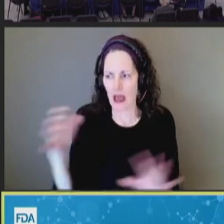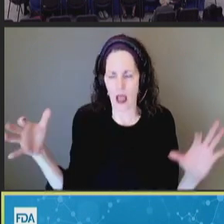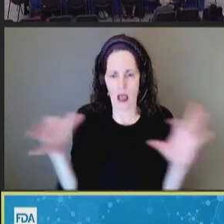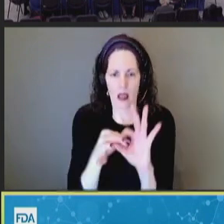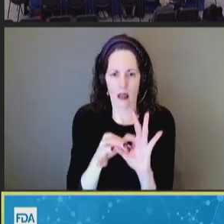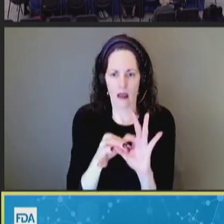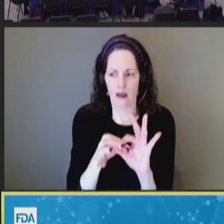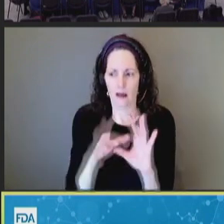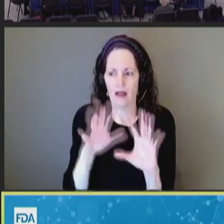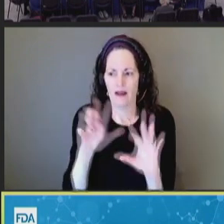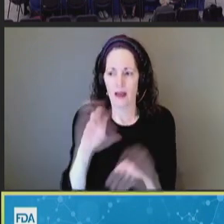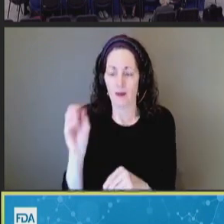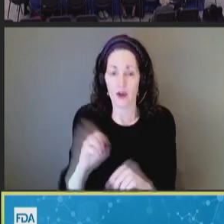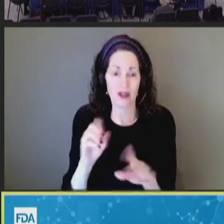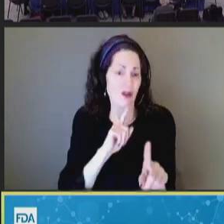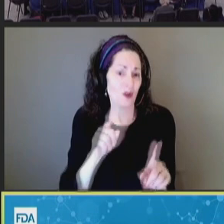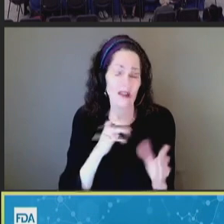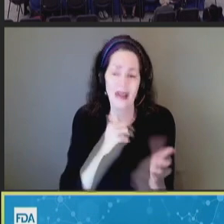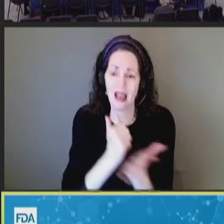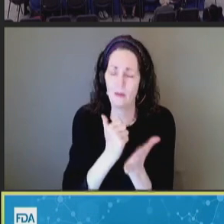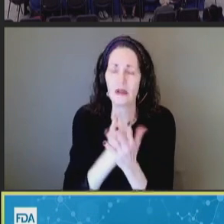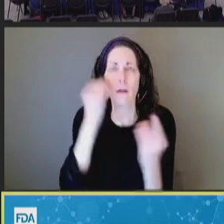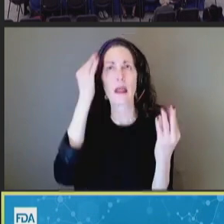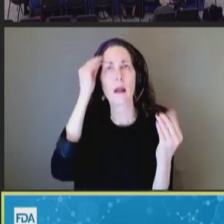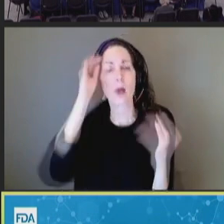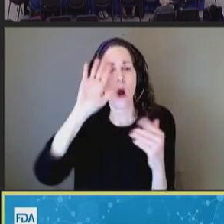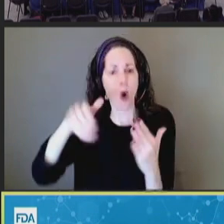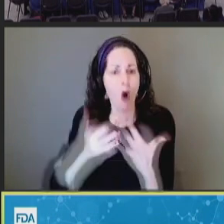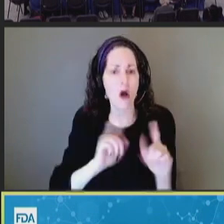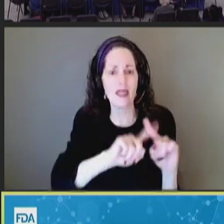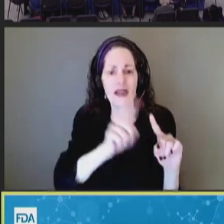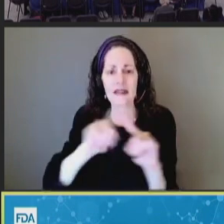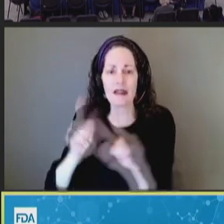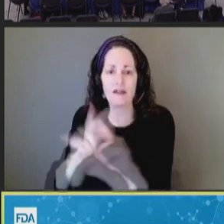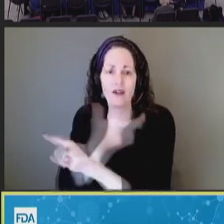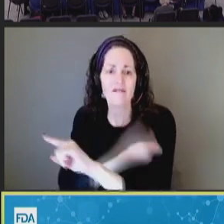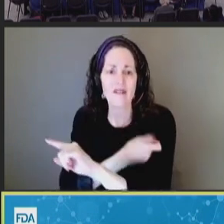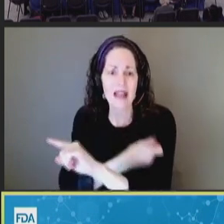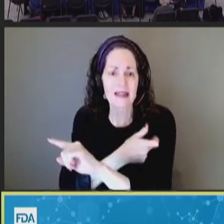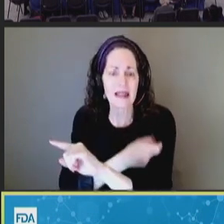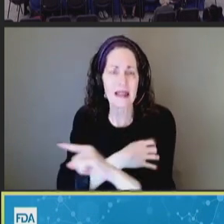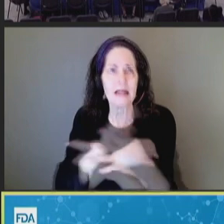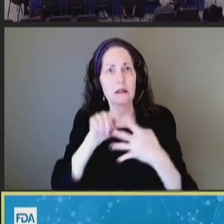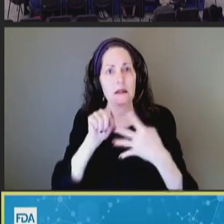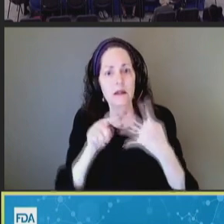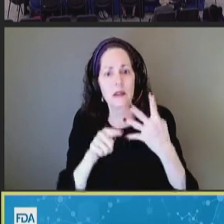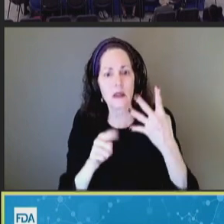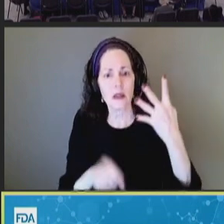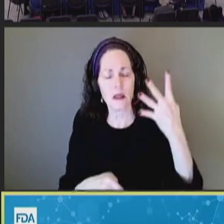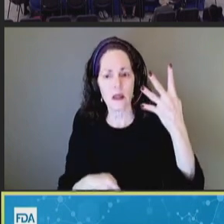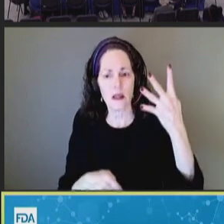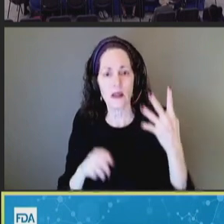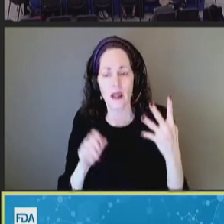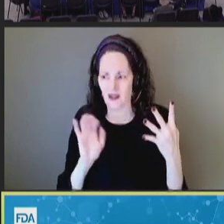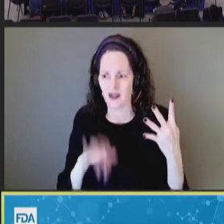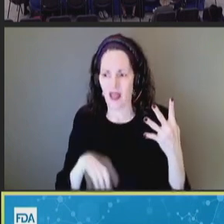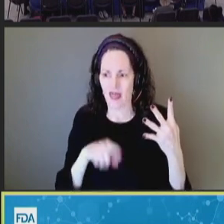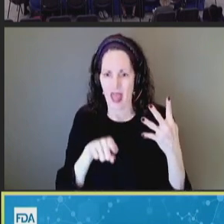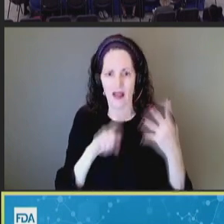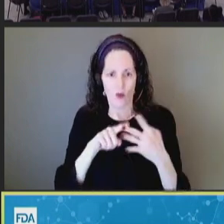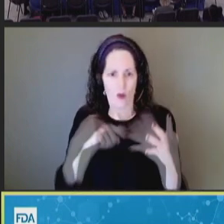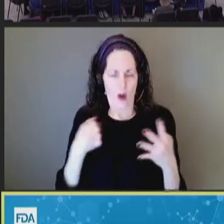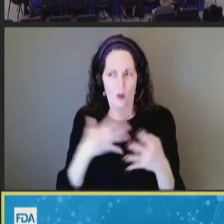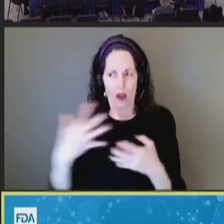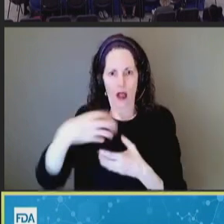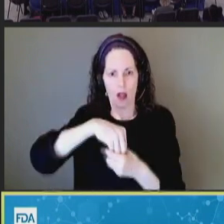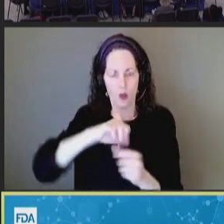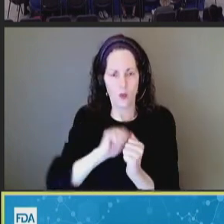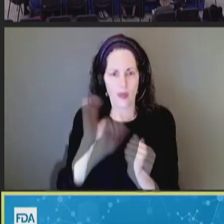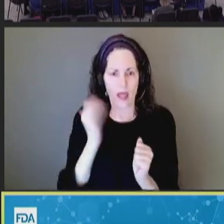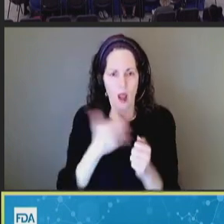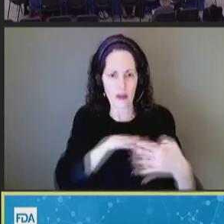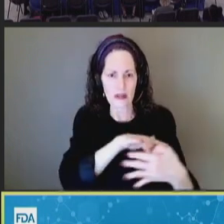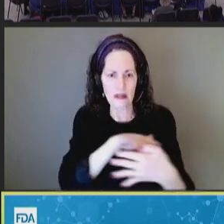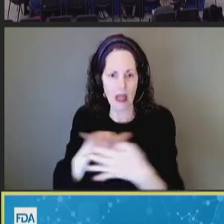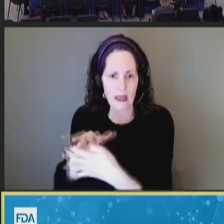I'm really thinking of all the vaccines that we are looking at in our surveillance studies. IIS